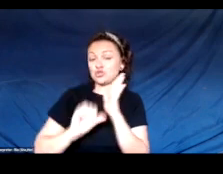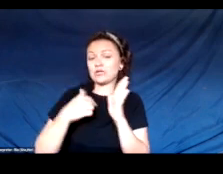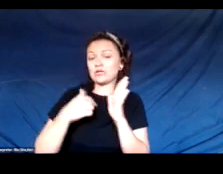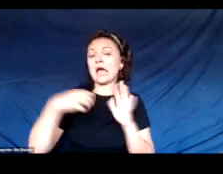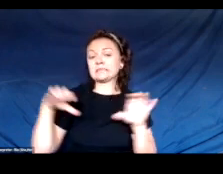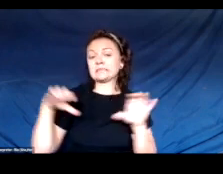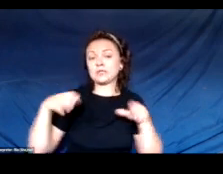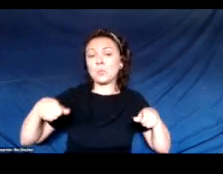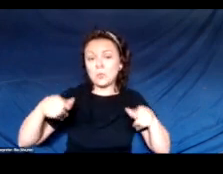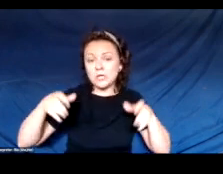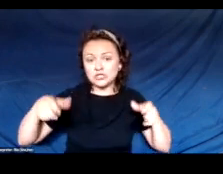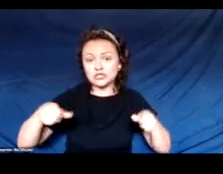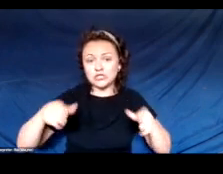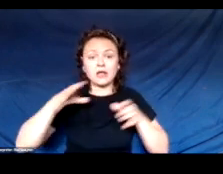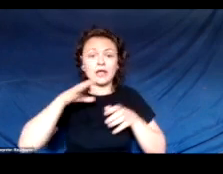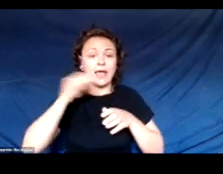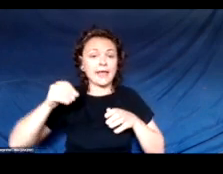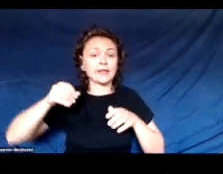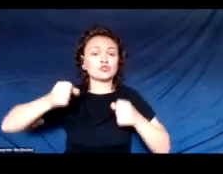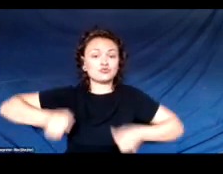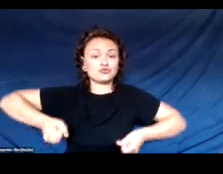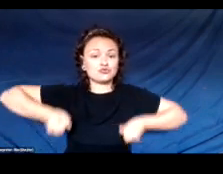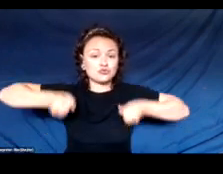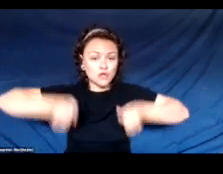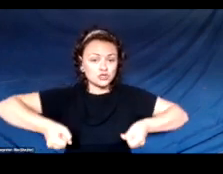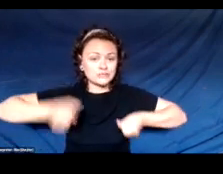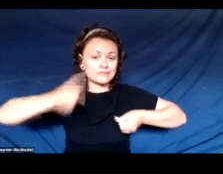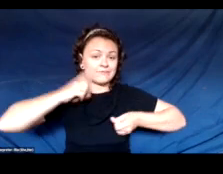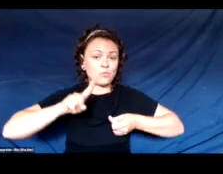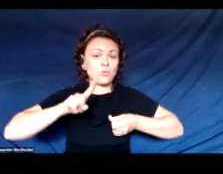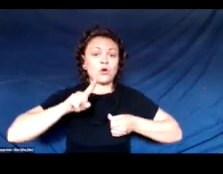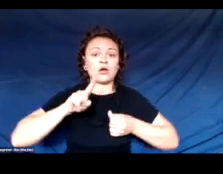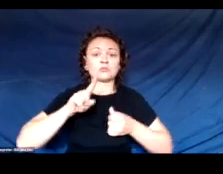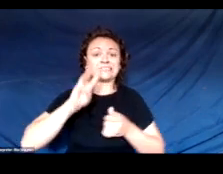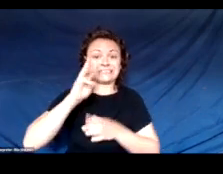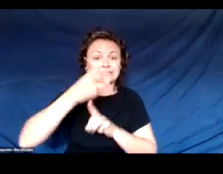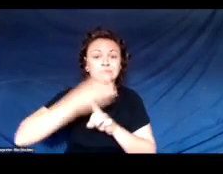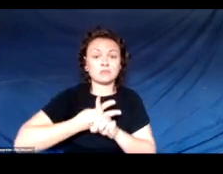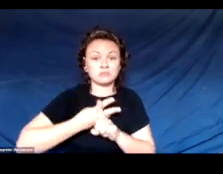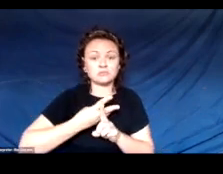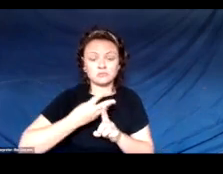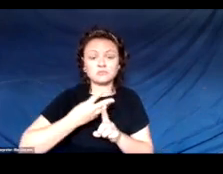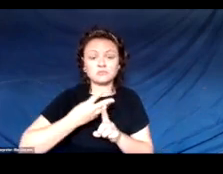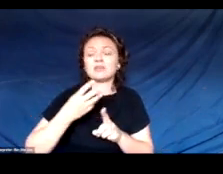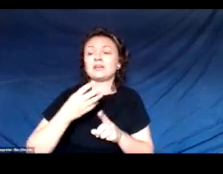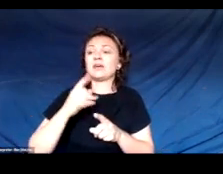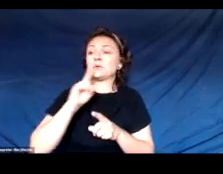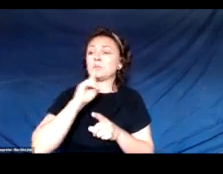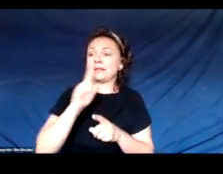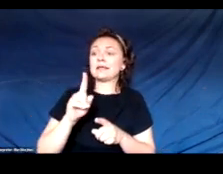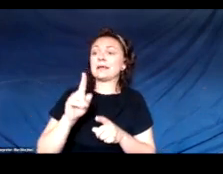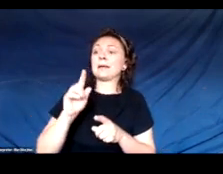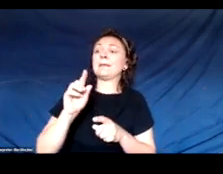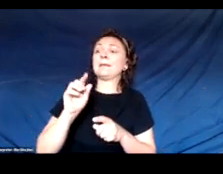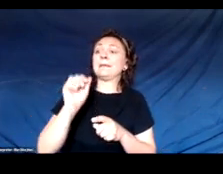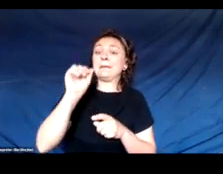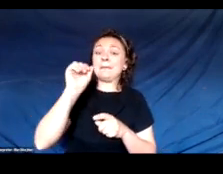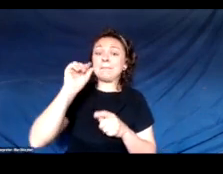think the sentence was, pain is inevitable, but suffering is not like, you know,